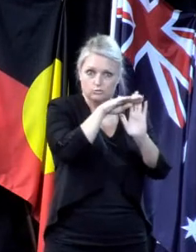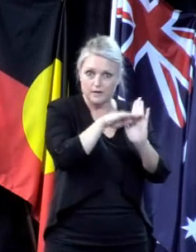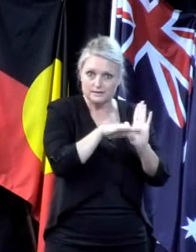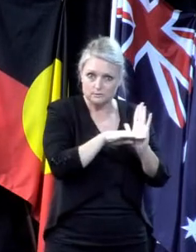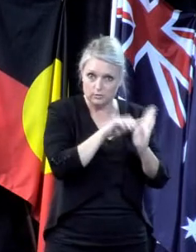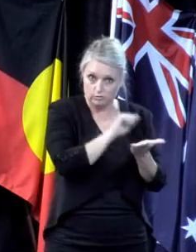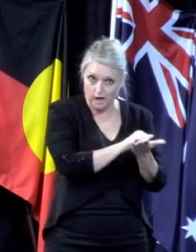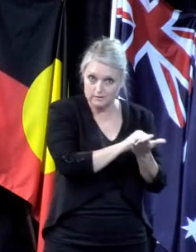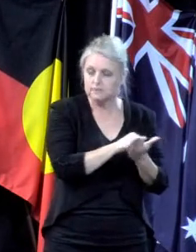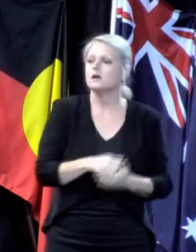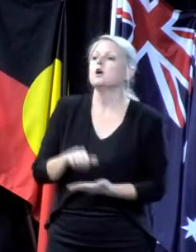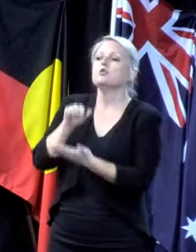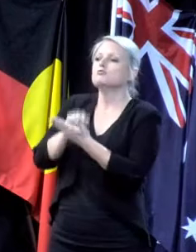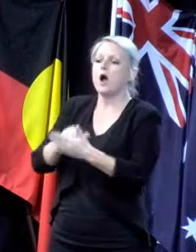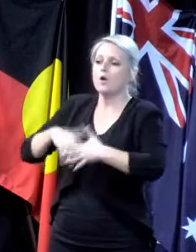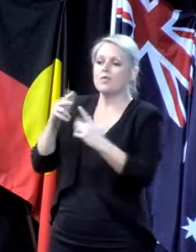to any of those six categories. DR MELLIFONT: Okay.